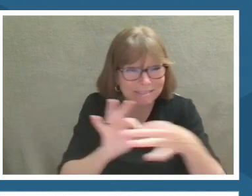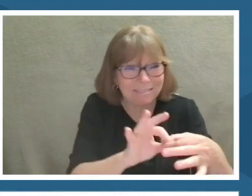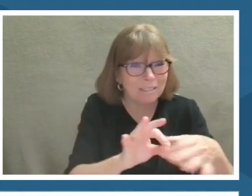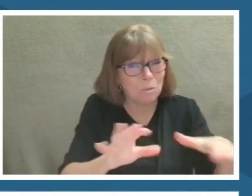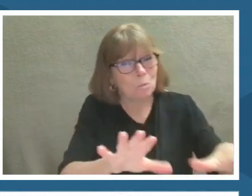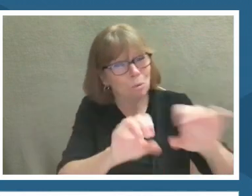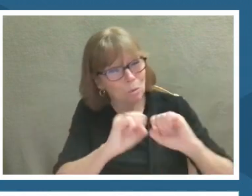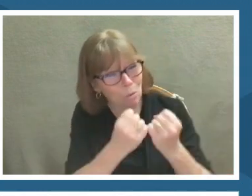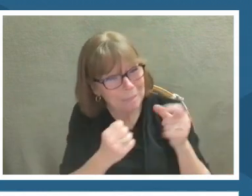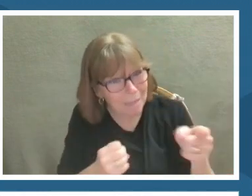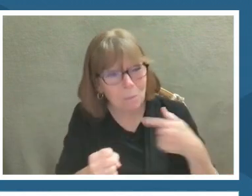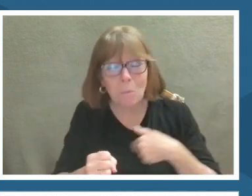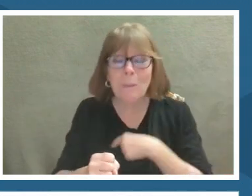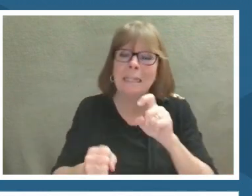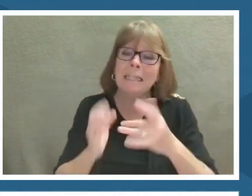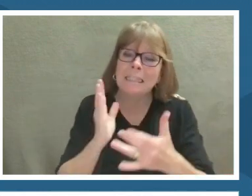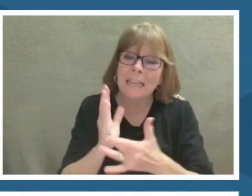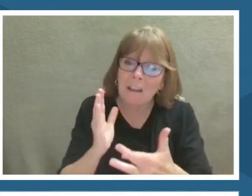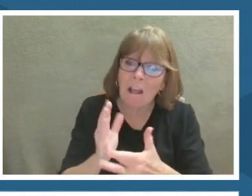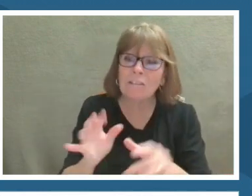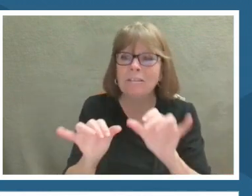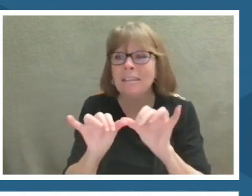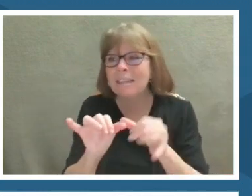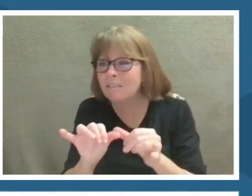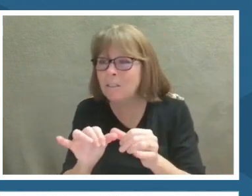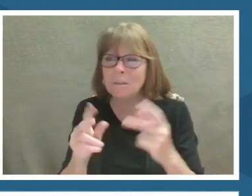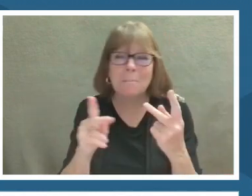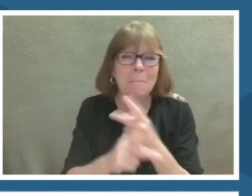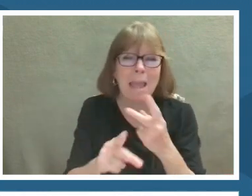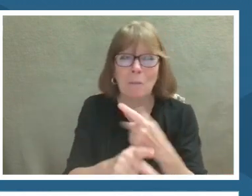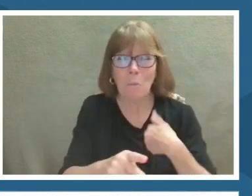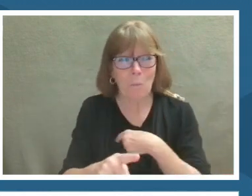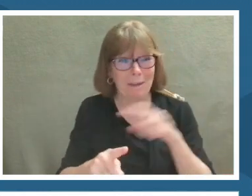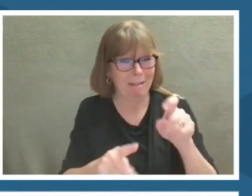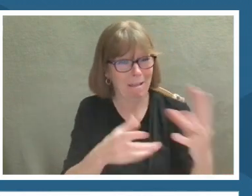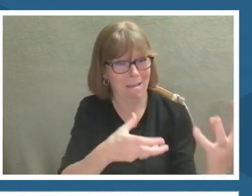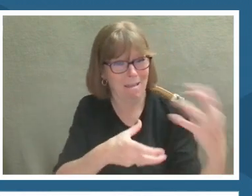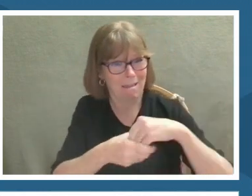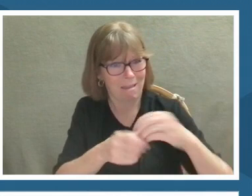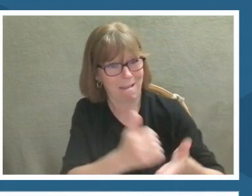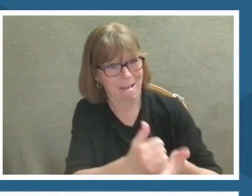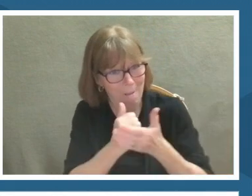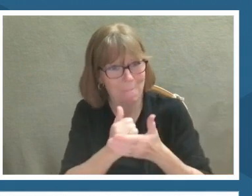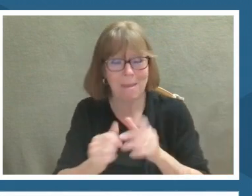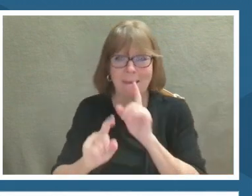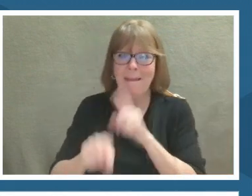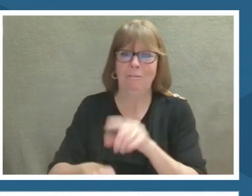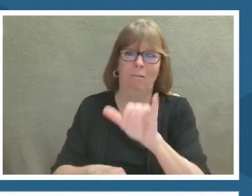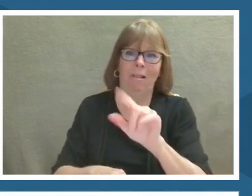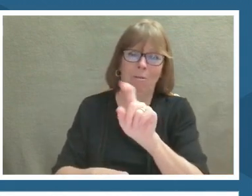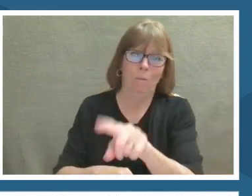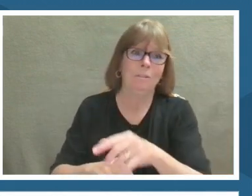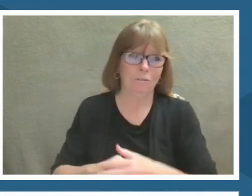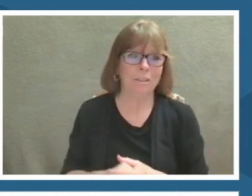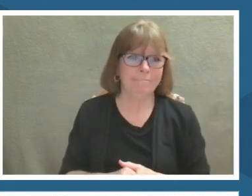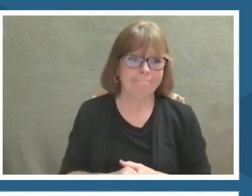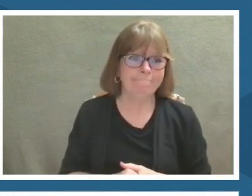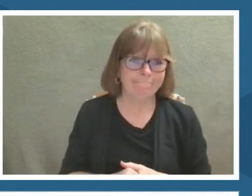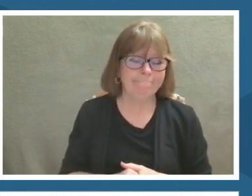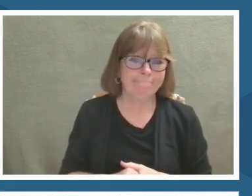math and other disciplines in order to answer those questions next line